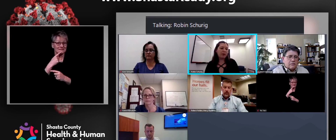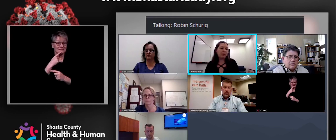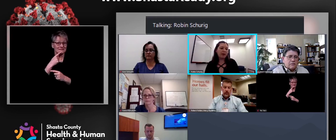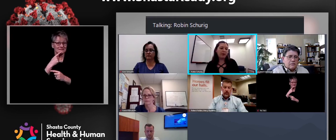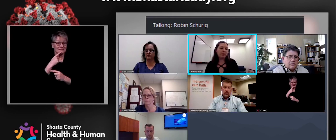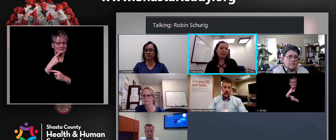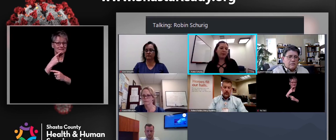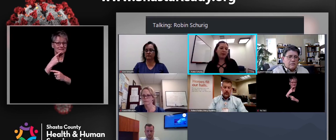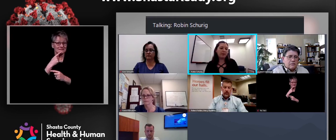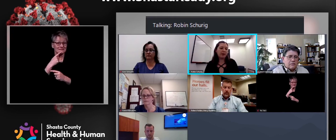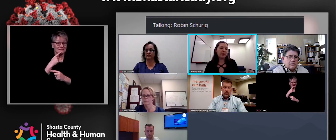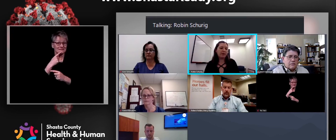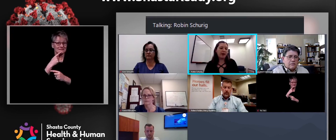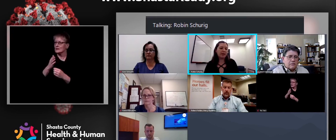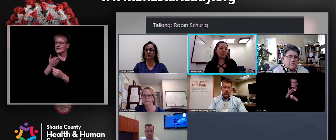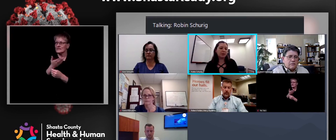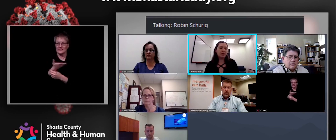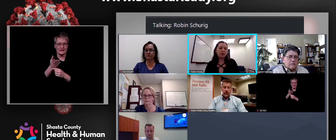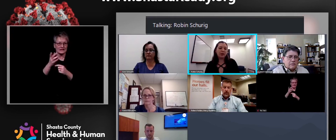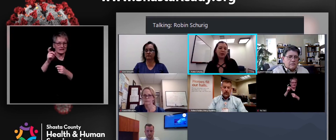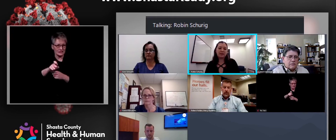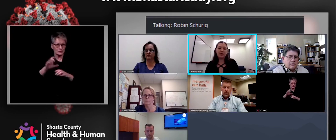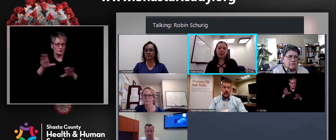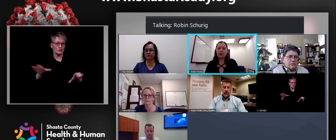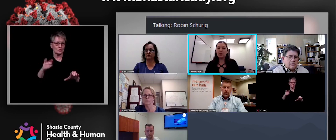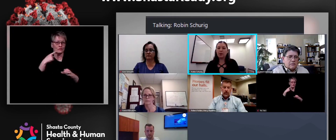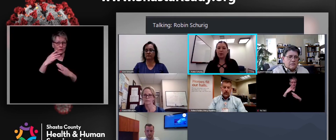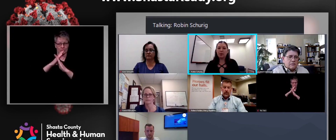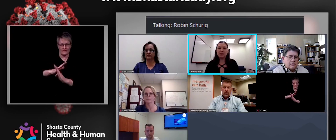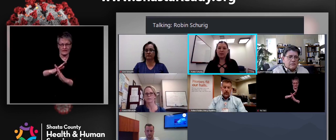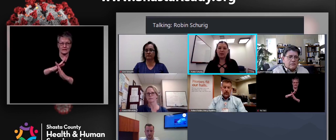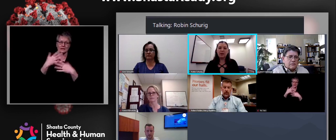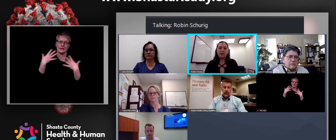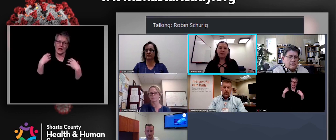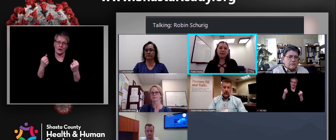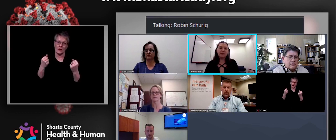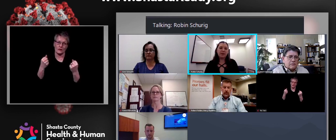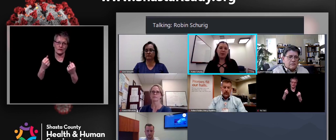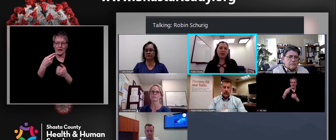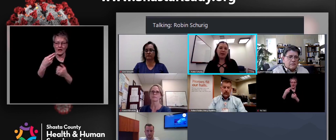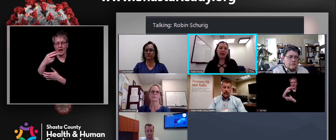and preserve the public health from any public health hazard during a state or local emergency.